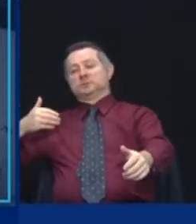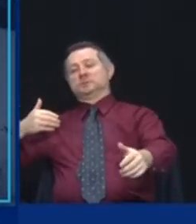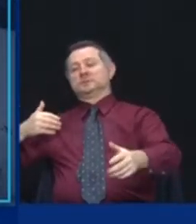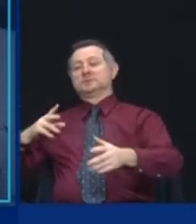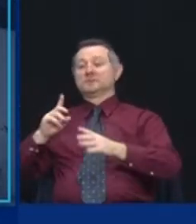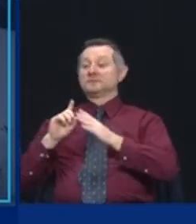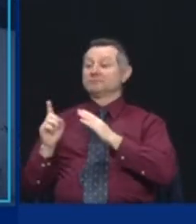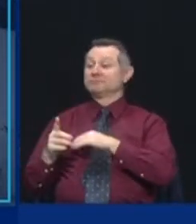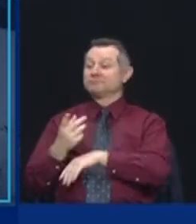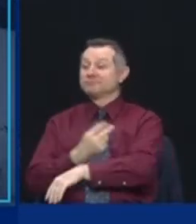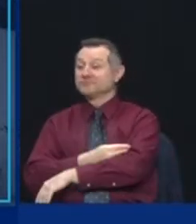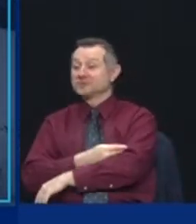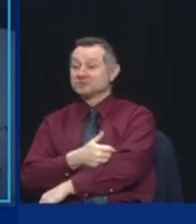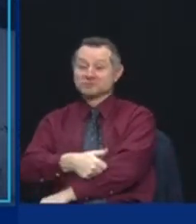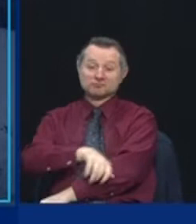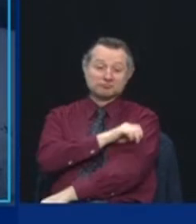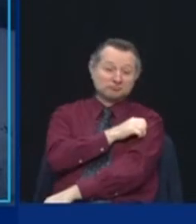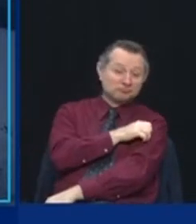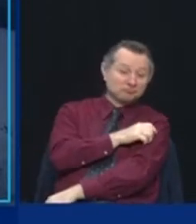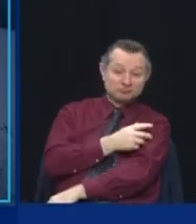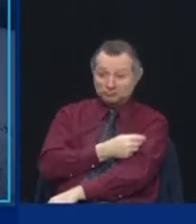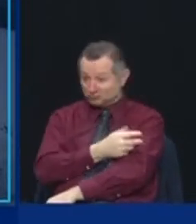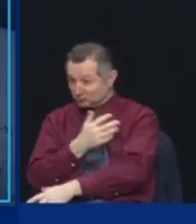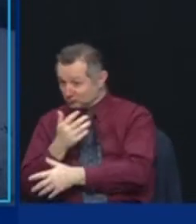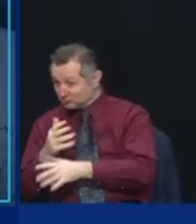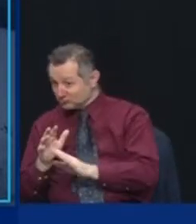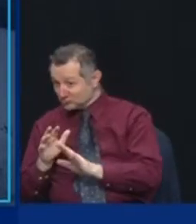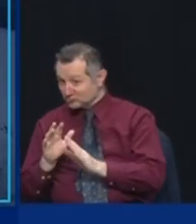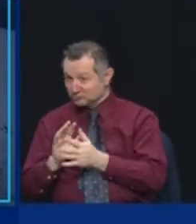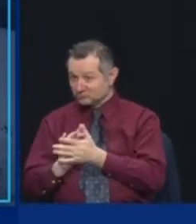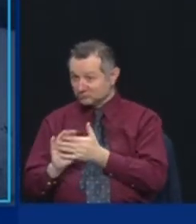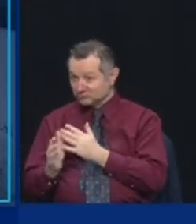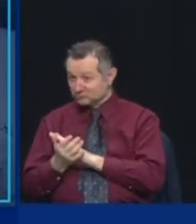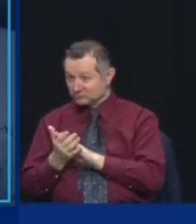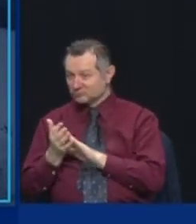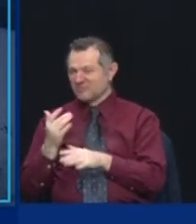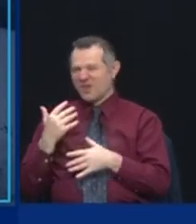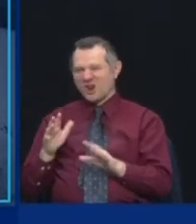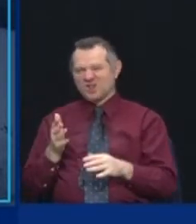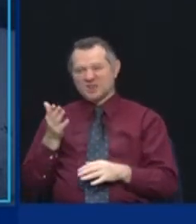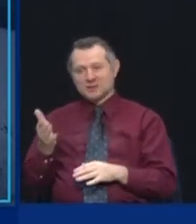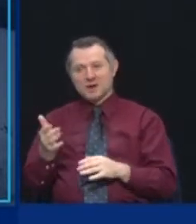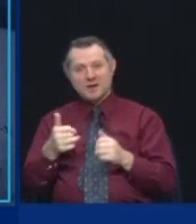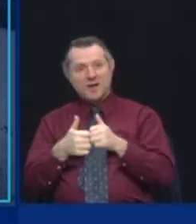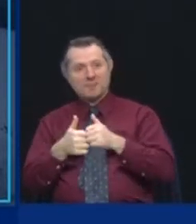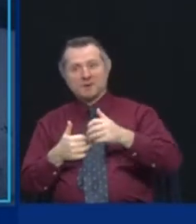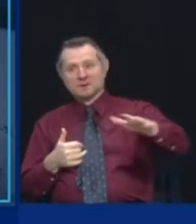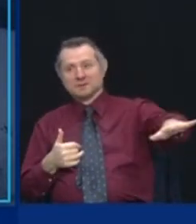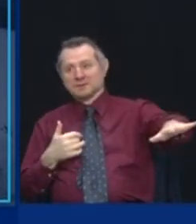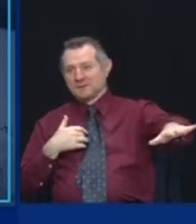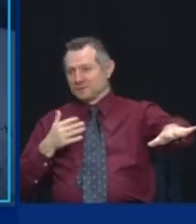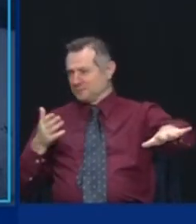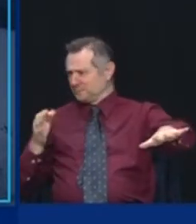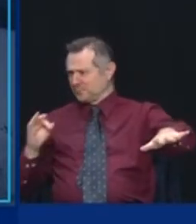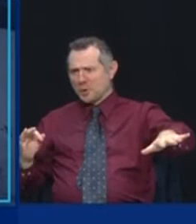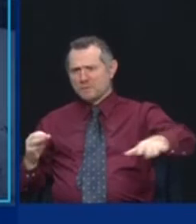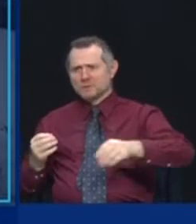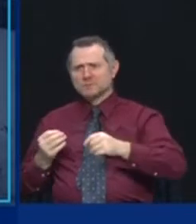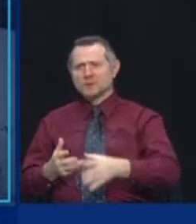FACILITY AS YOU'RE GOING IN, COME A LITTLE BIT EARLY. AND GET YOUR VACCINE AT THE FAME.